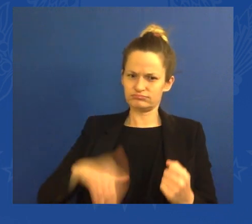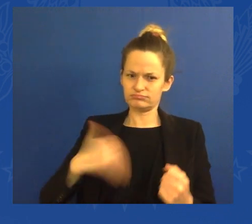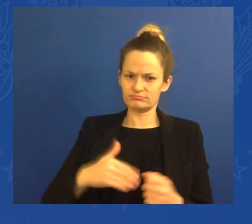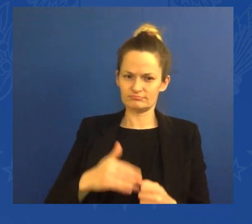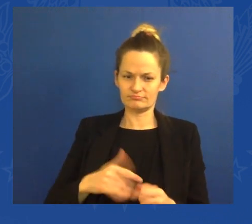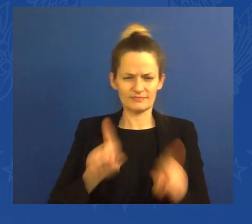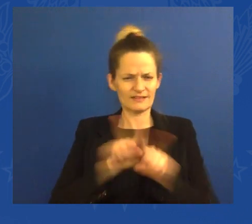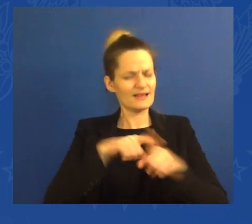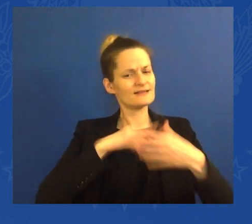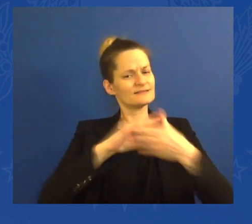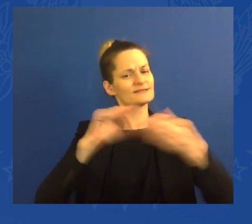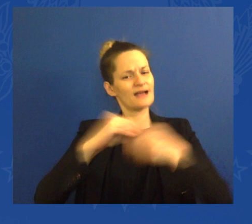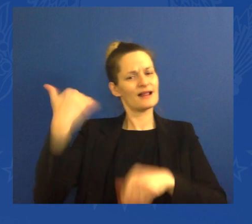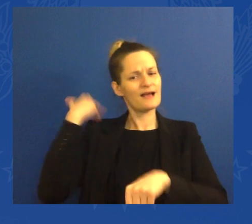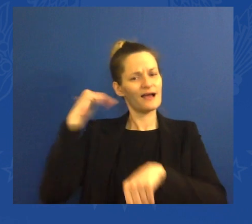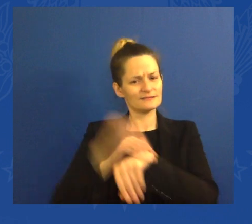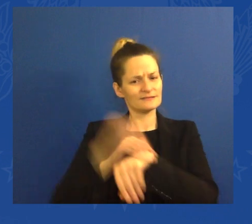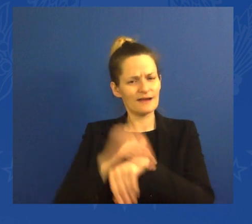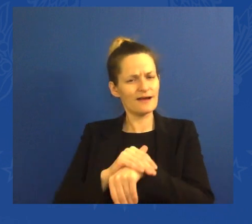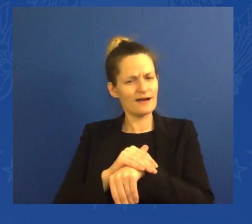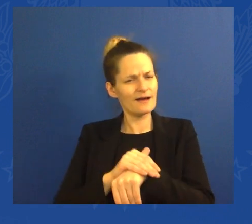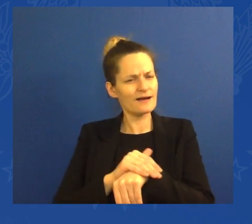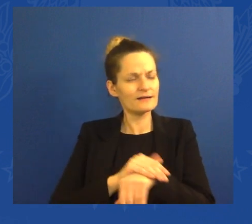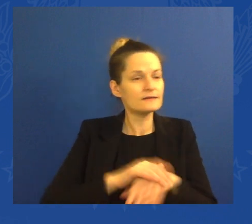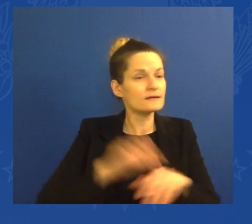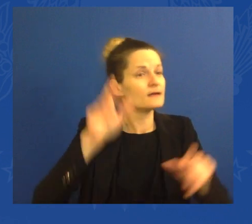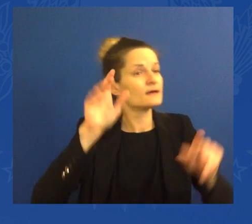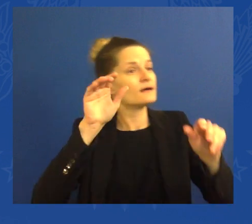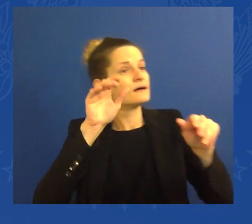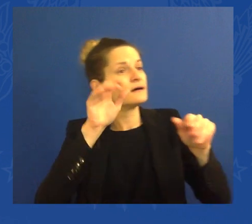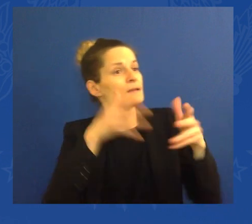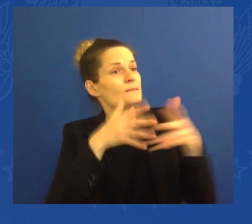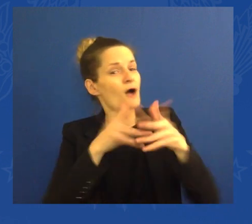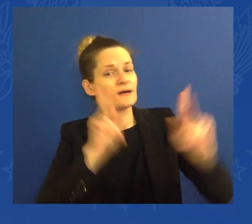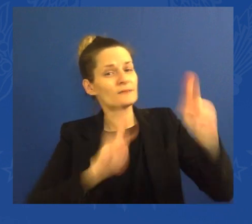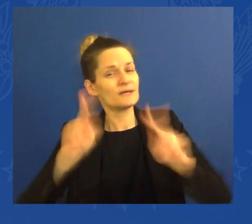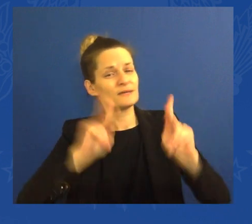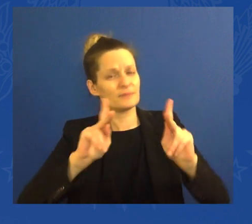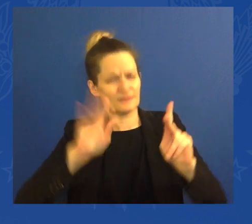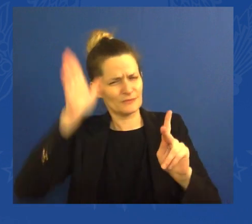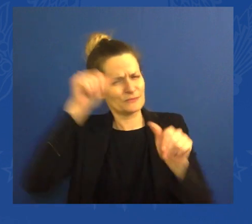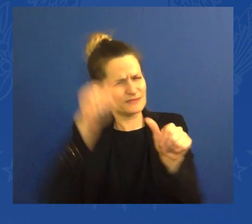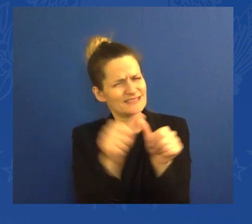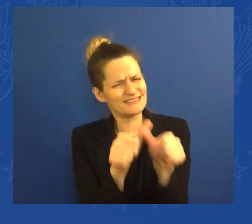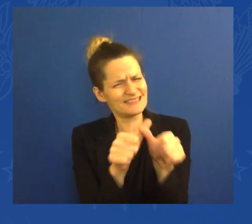in the middle of a pandemic. Thanks to the American Rescue Plan, we lifted this country out of crisis,